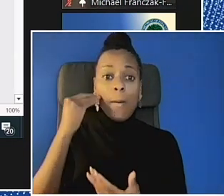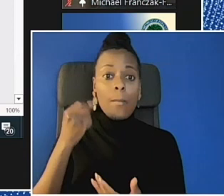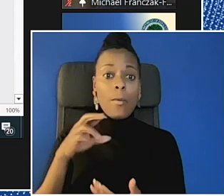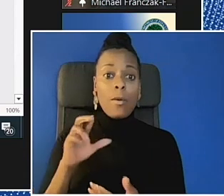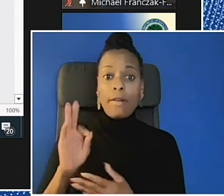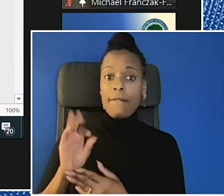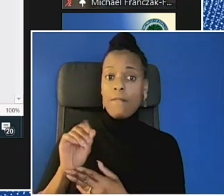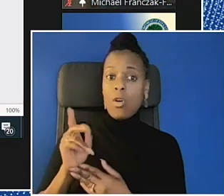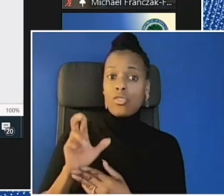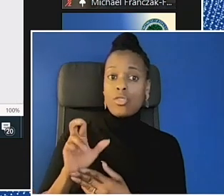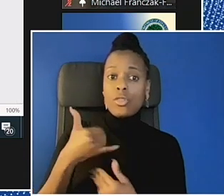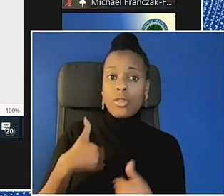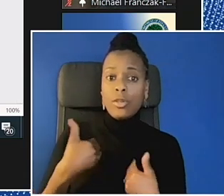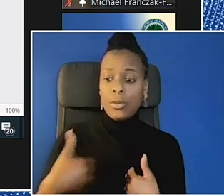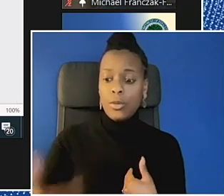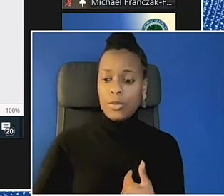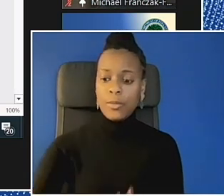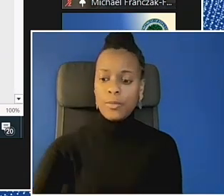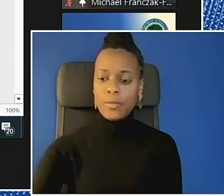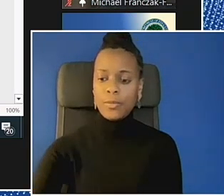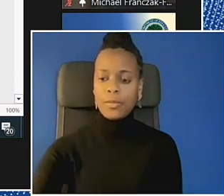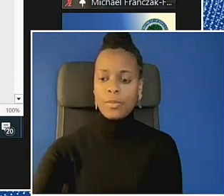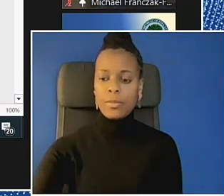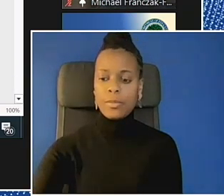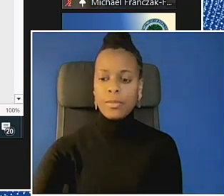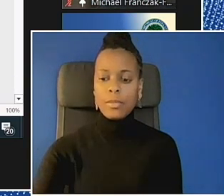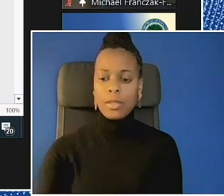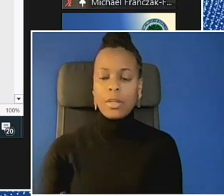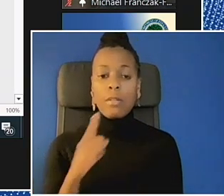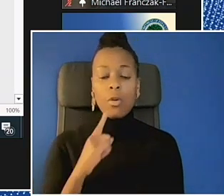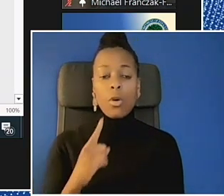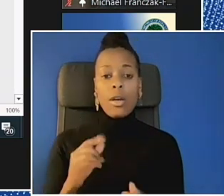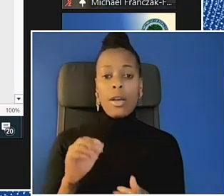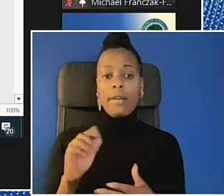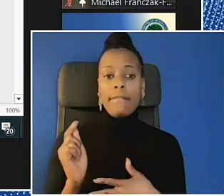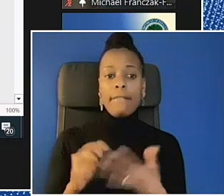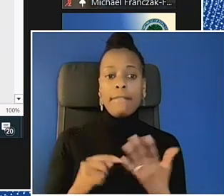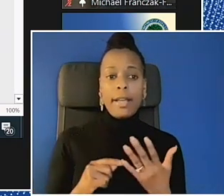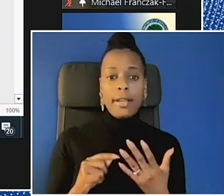For factor eight, we have changed the term sector to type based on your feedback.